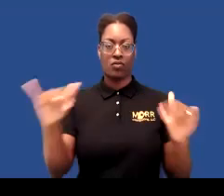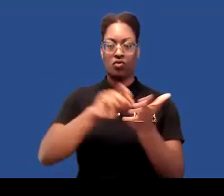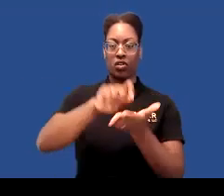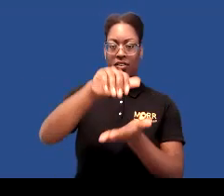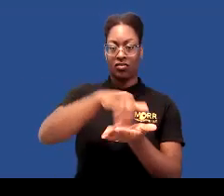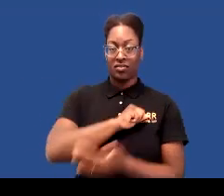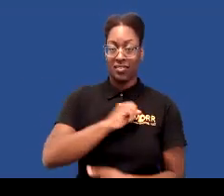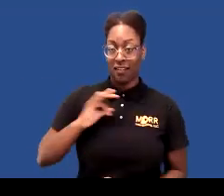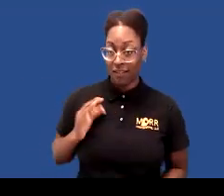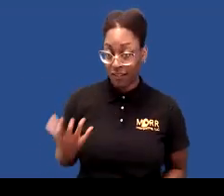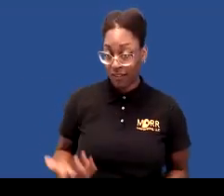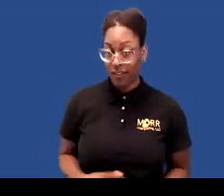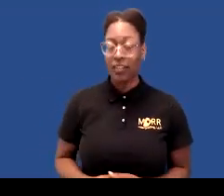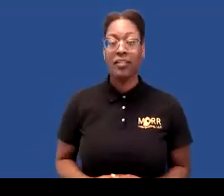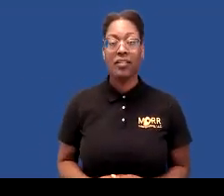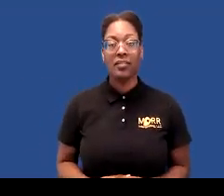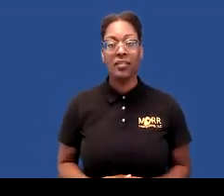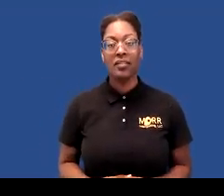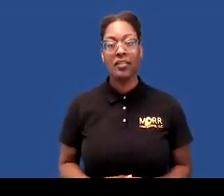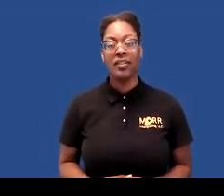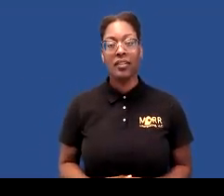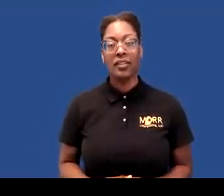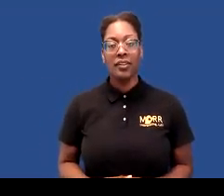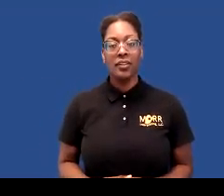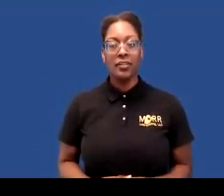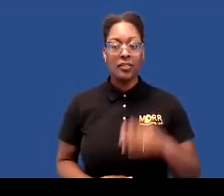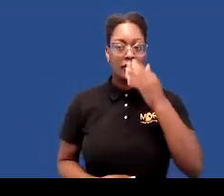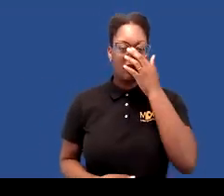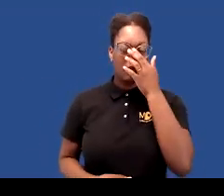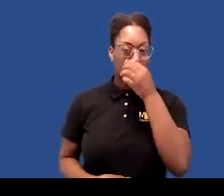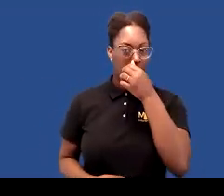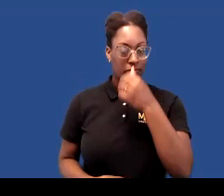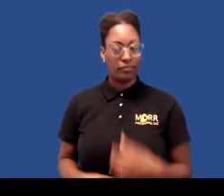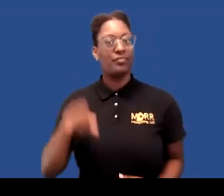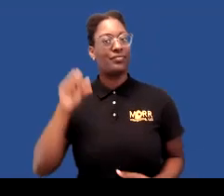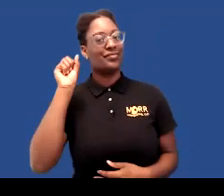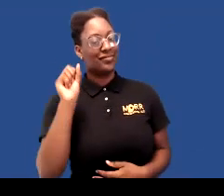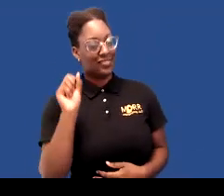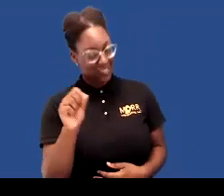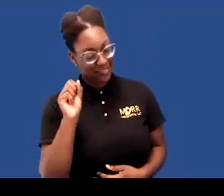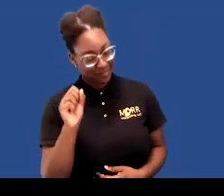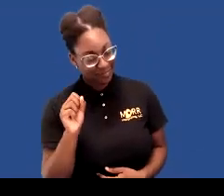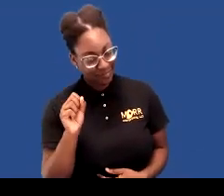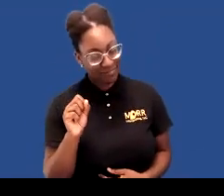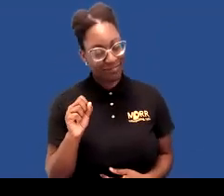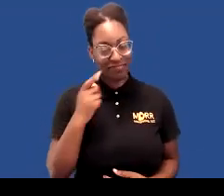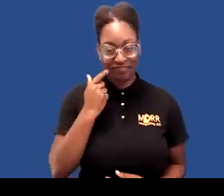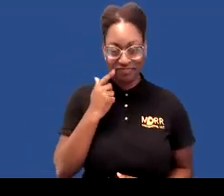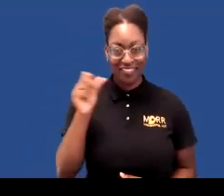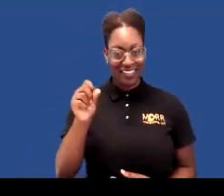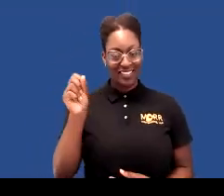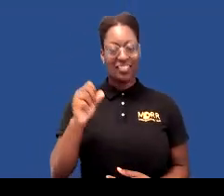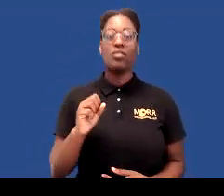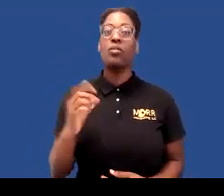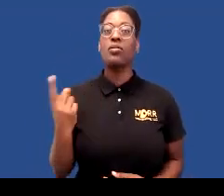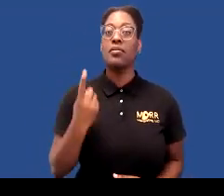[Eric] Yes, [laugh] so something that I might recommend is looking at